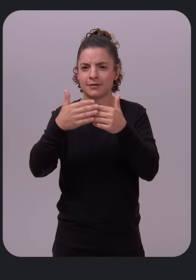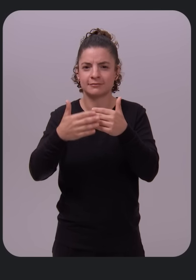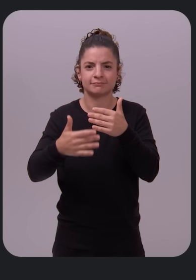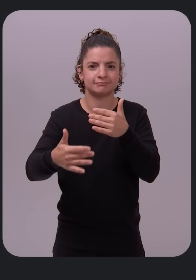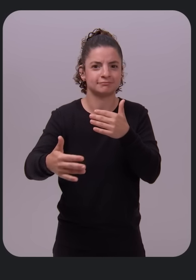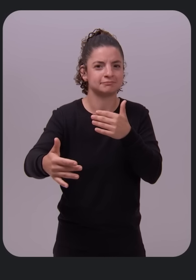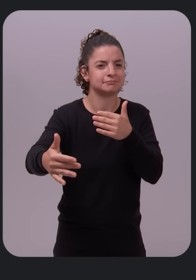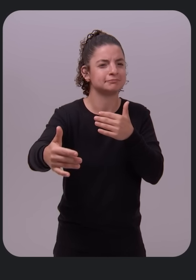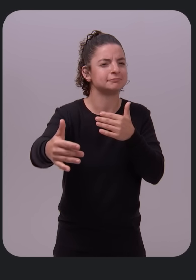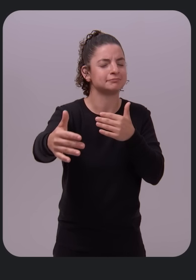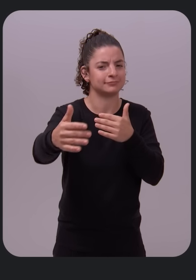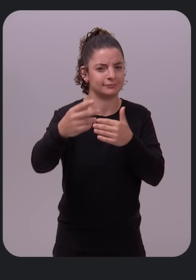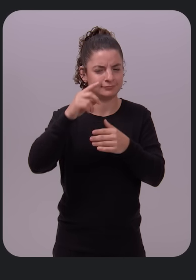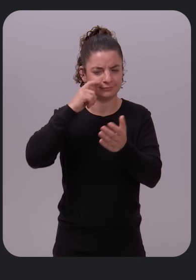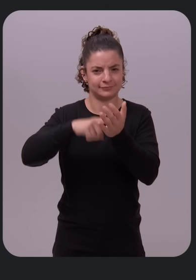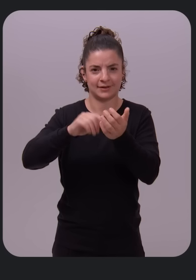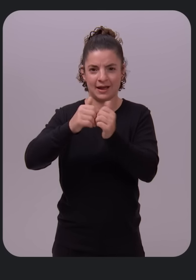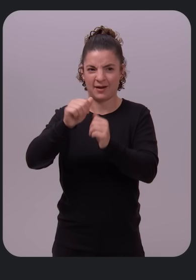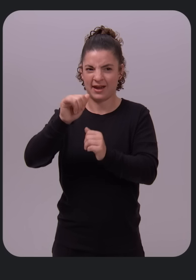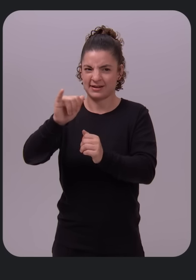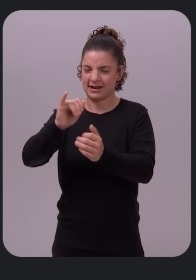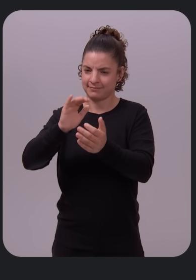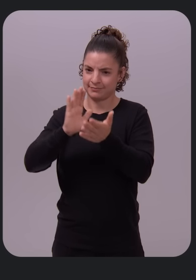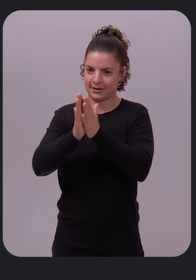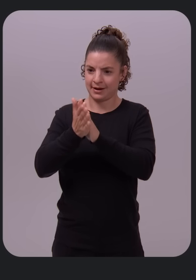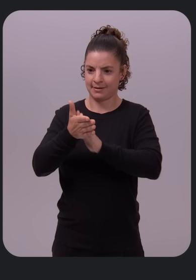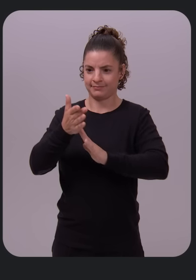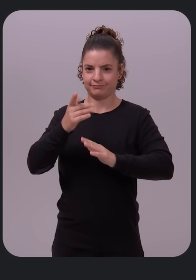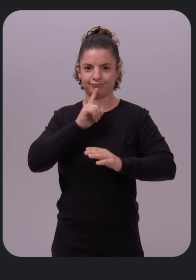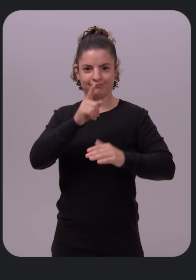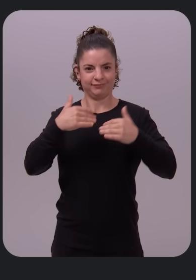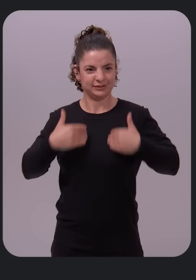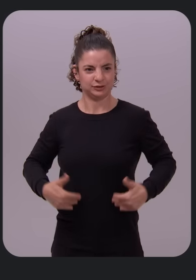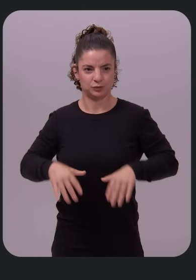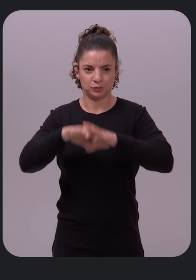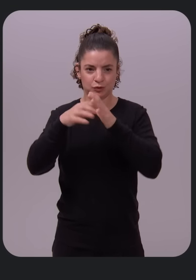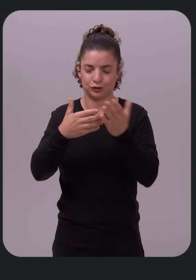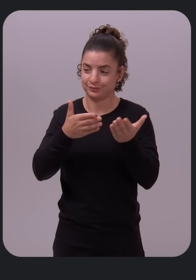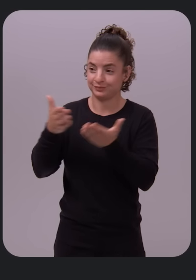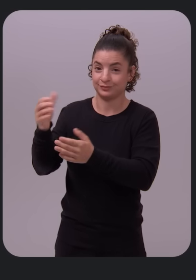into how AI is interacting with the physical world, please welcome up Shahram